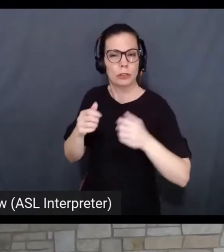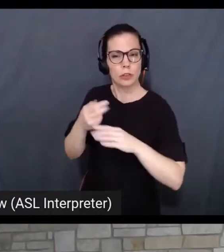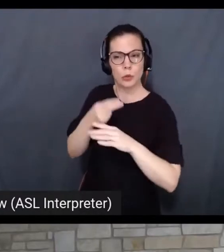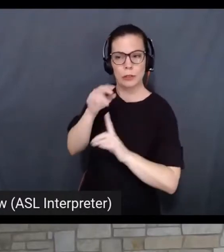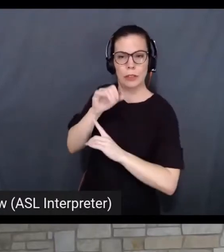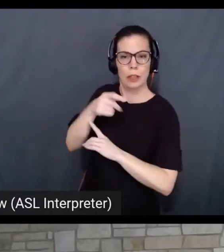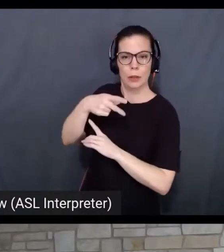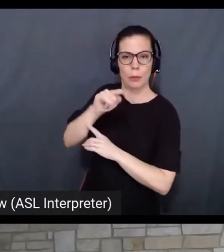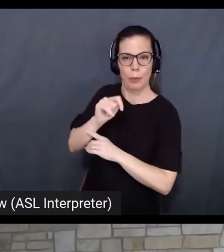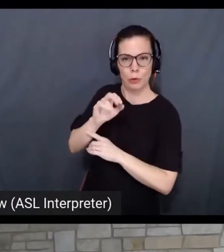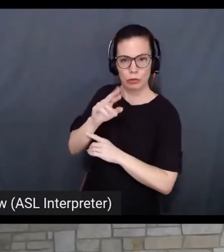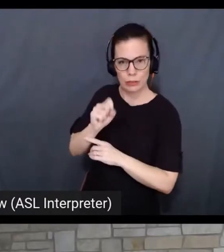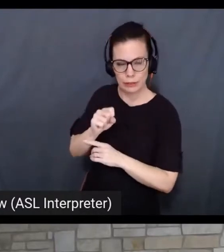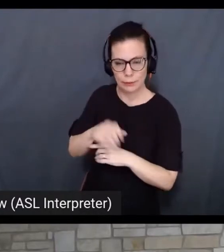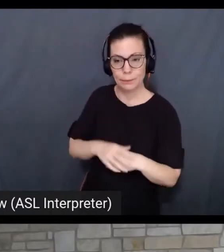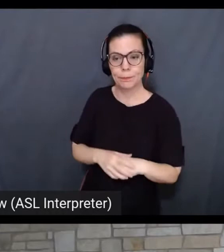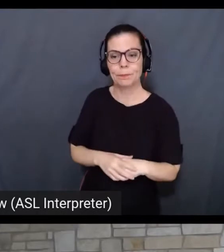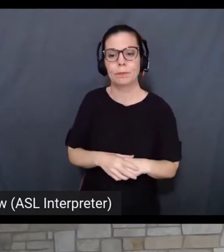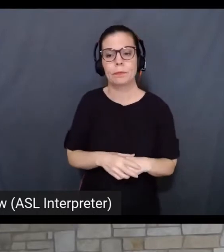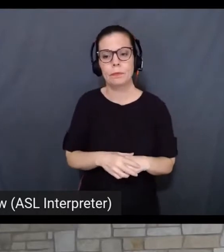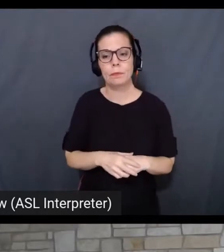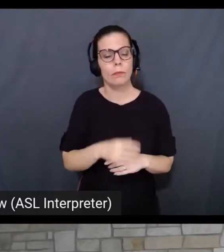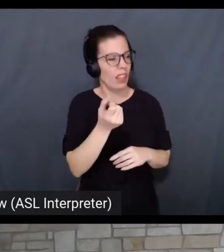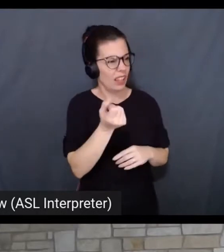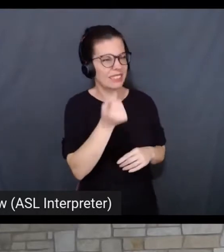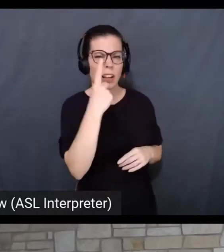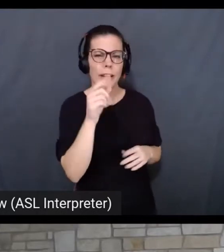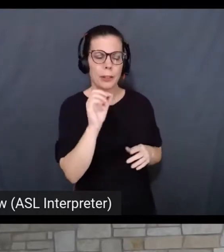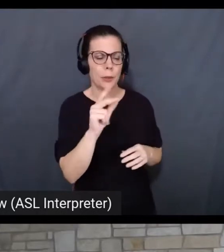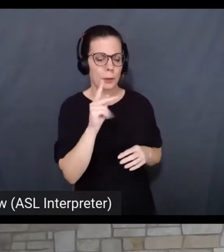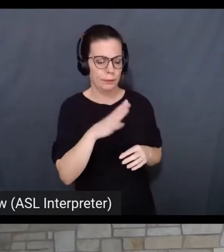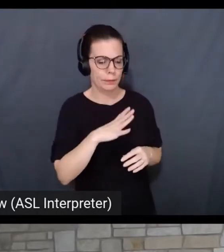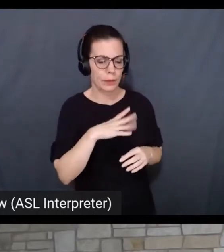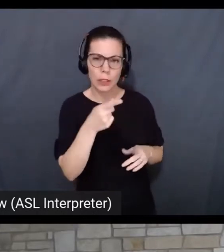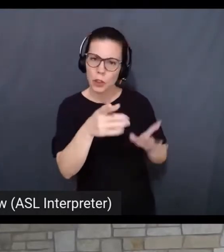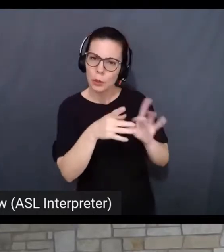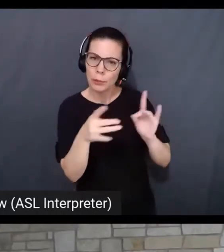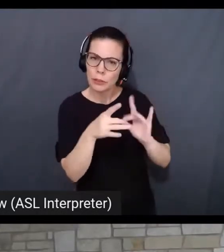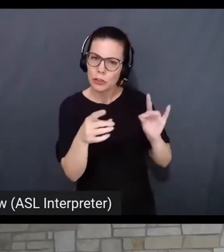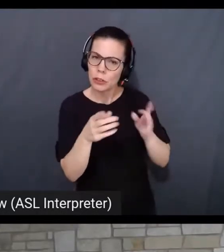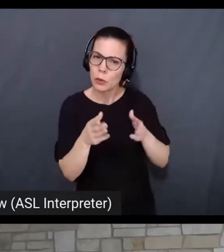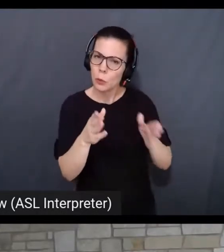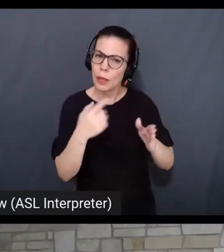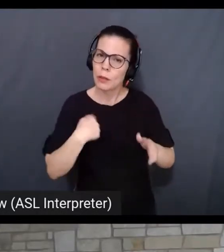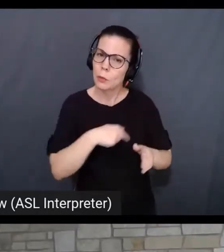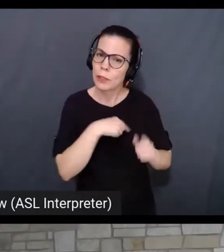And then, so you mentioned there's a way for us to kind of understand better,